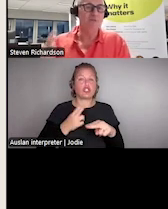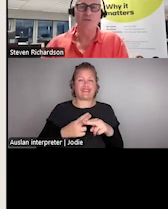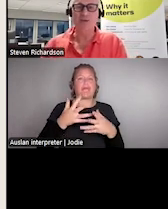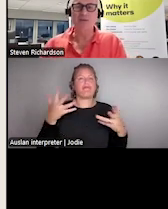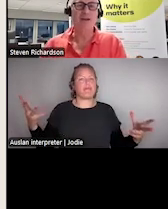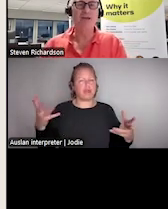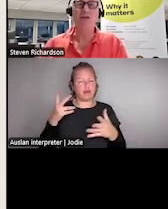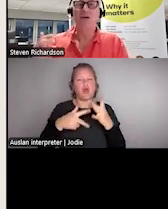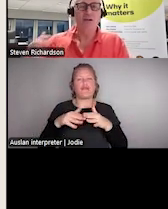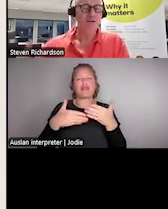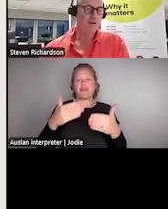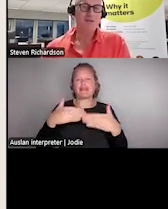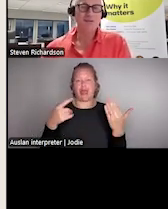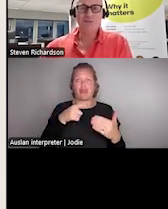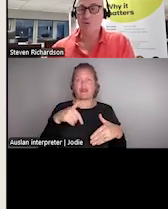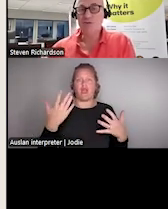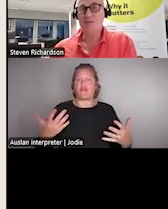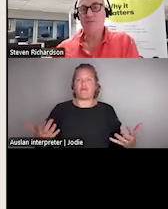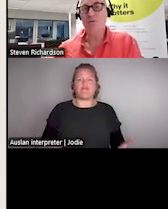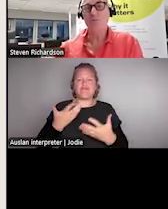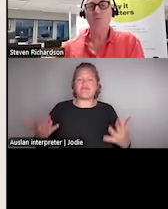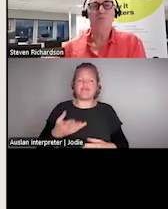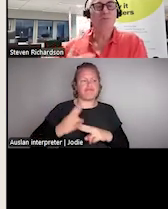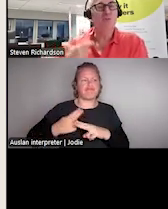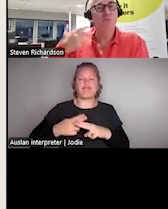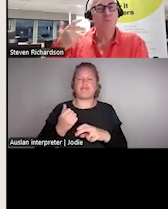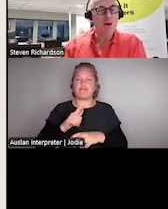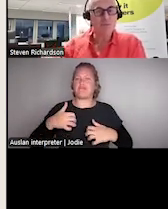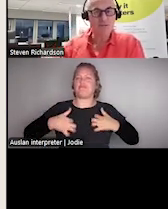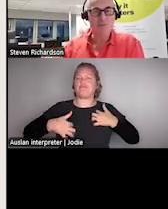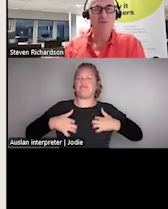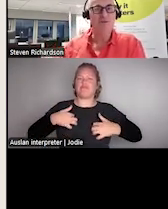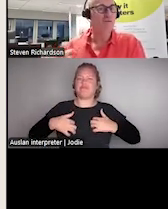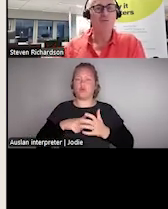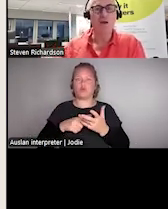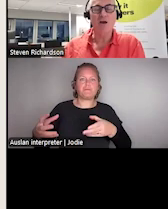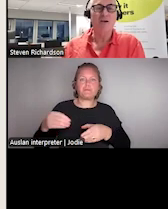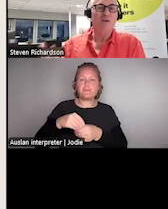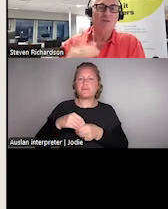happens on that day. Creates a sense of urgency for people to participate, to cross the line when